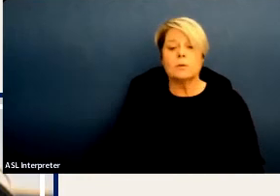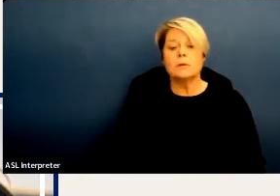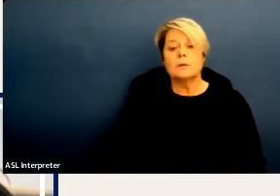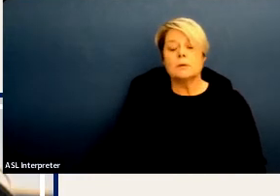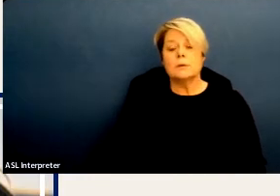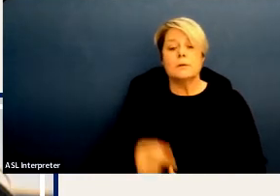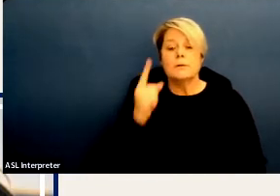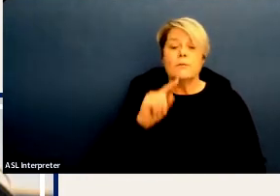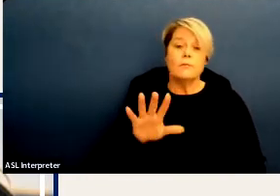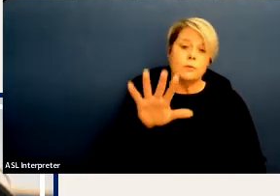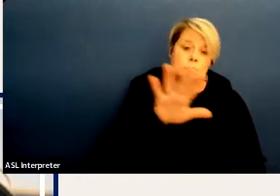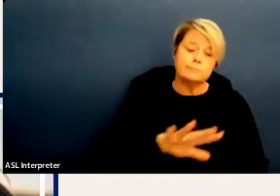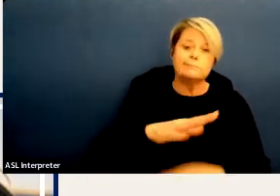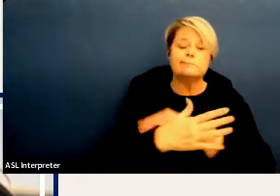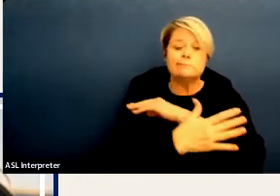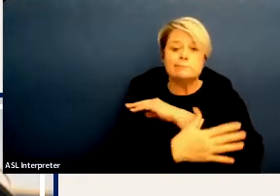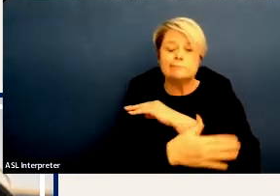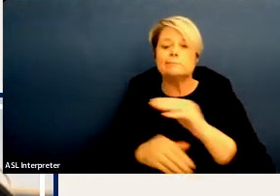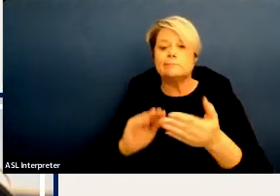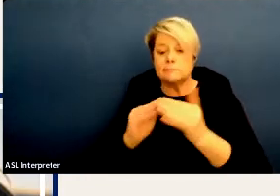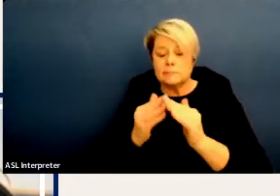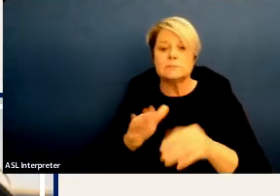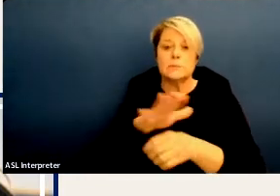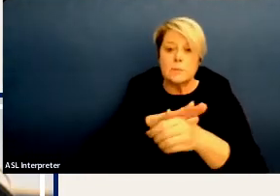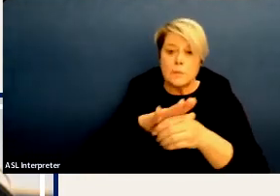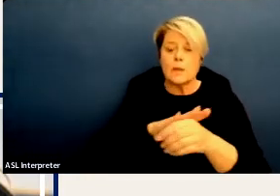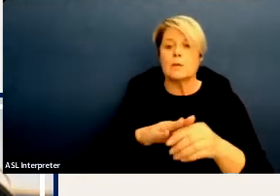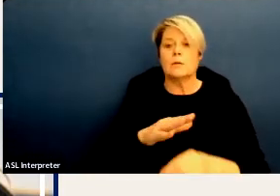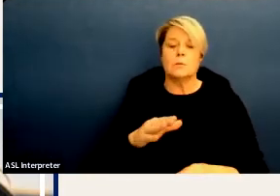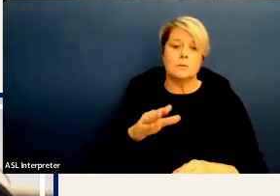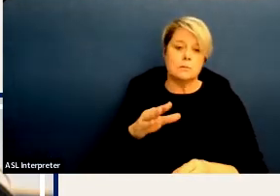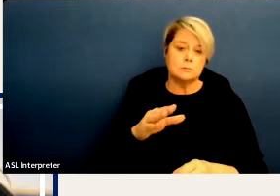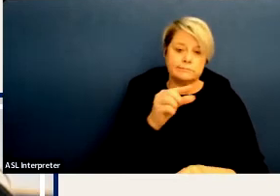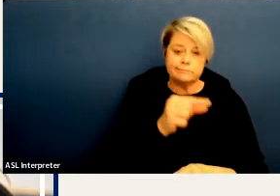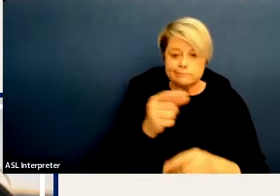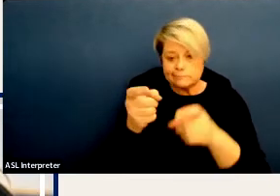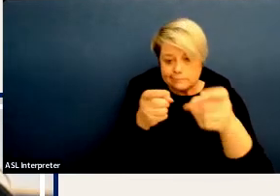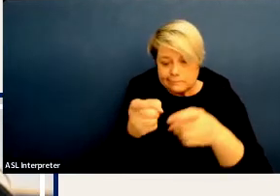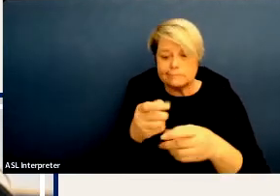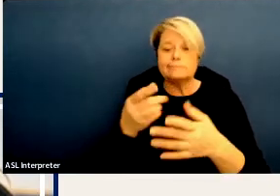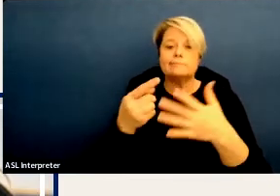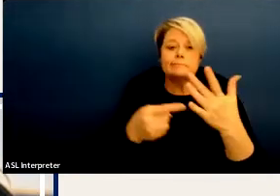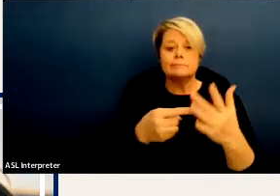summarize the purpose of the information center. So RIC provides services for rural communities, local